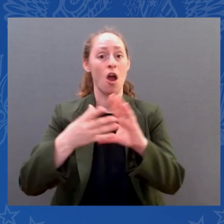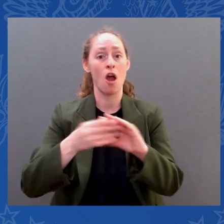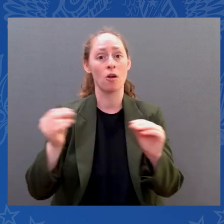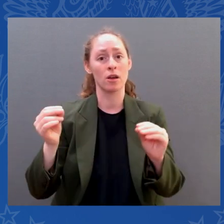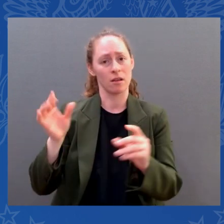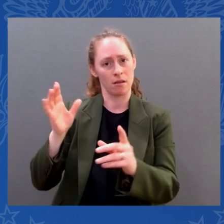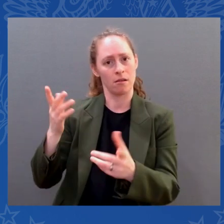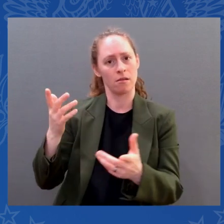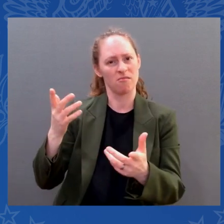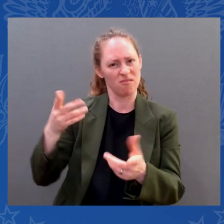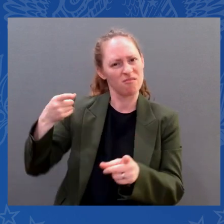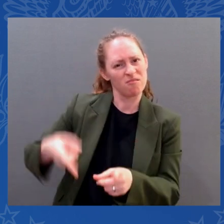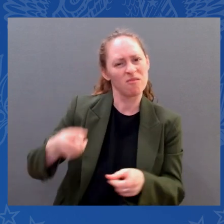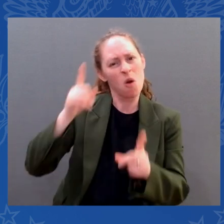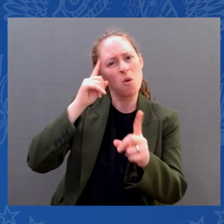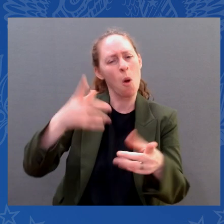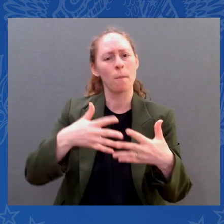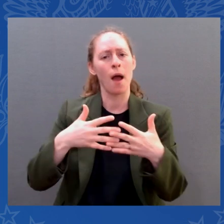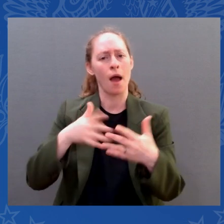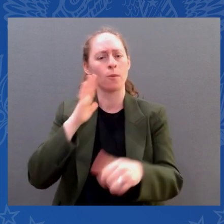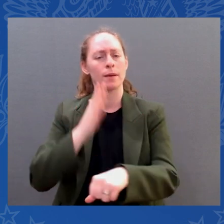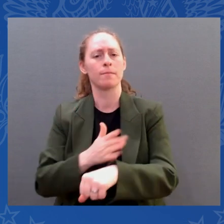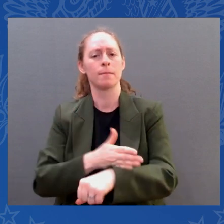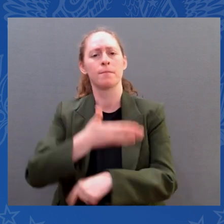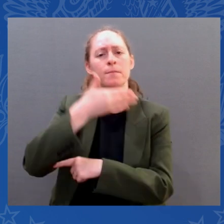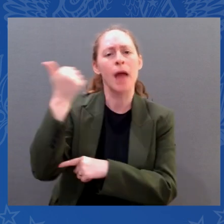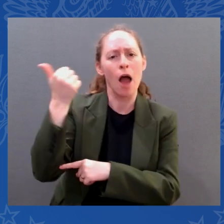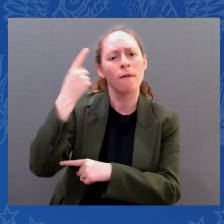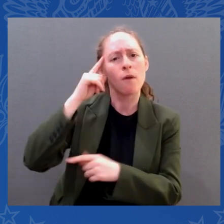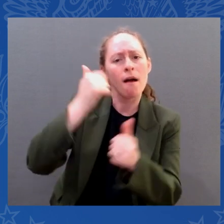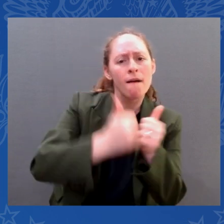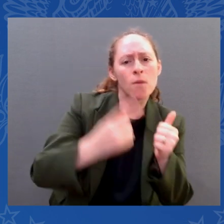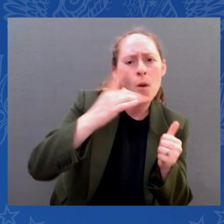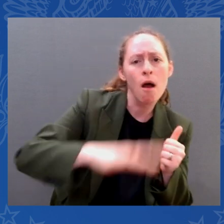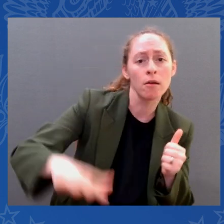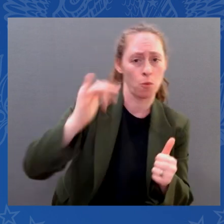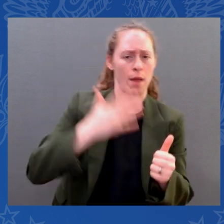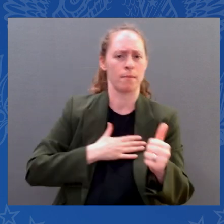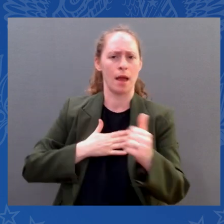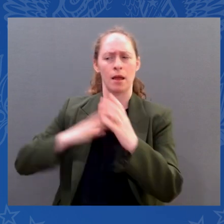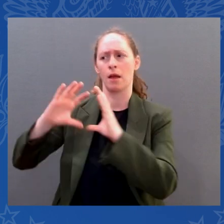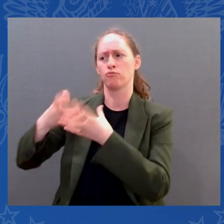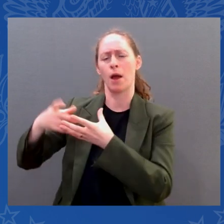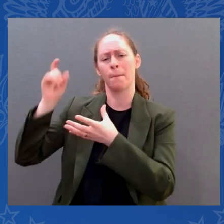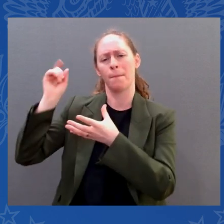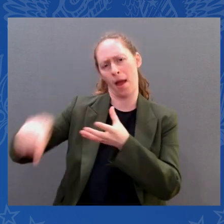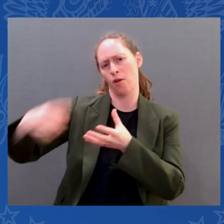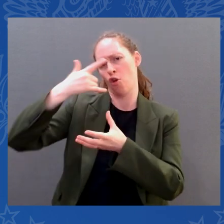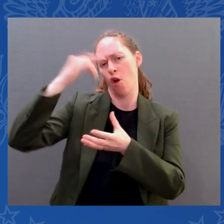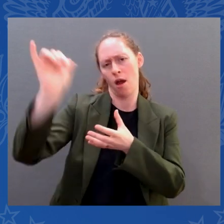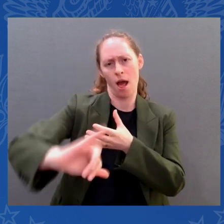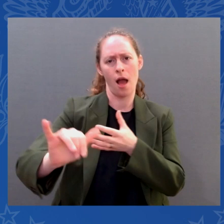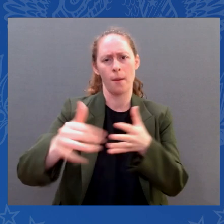the people representing them looks like America -- starting with a Vice President, including Cabinet members and the staff at every single level.